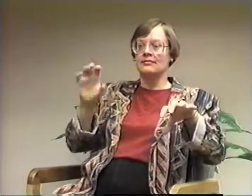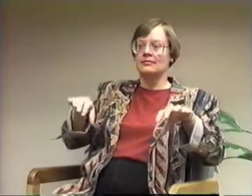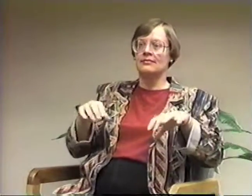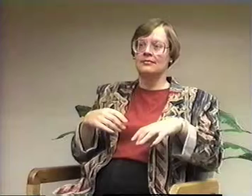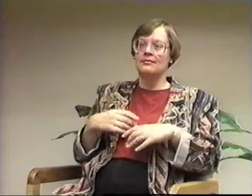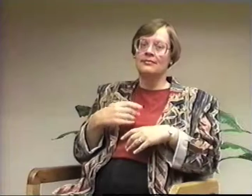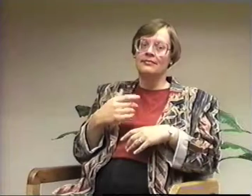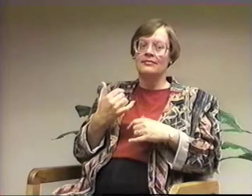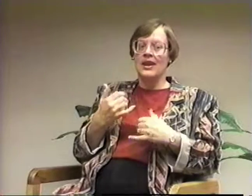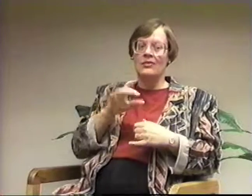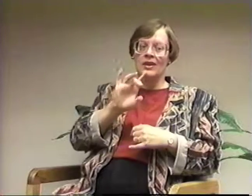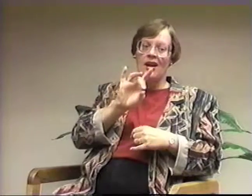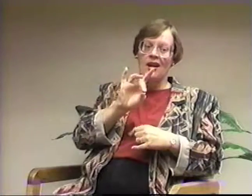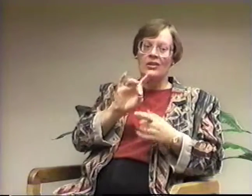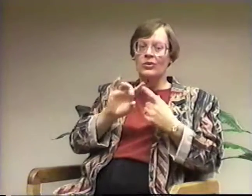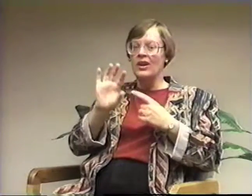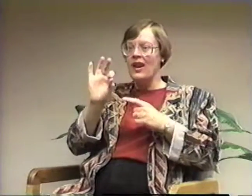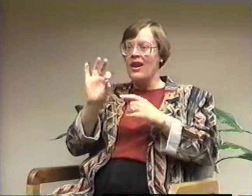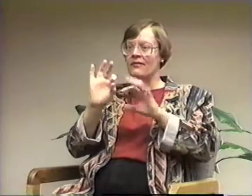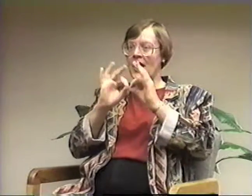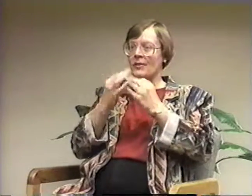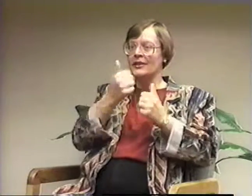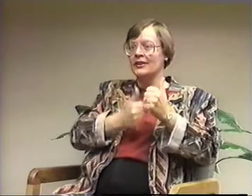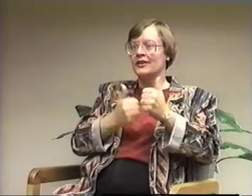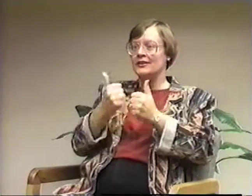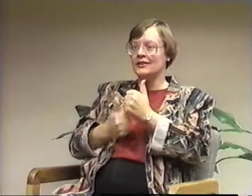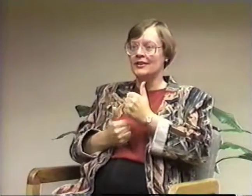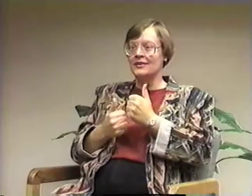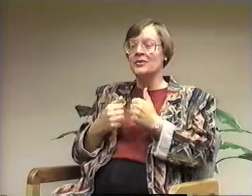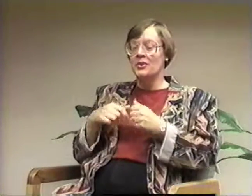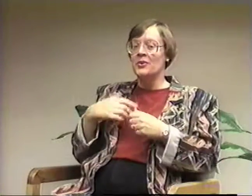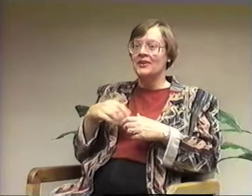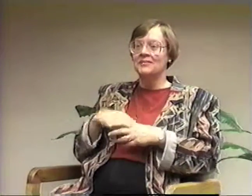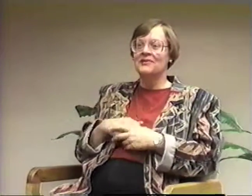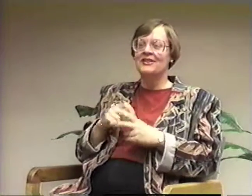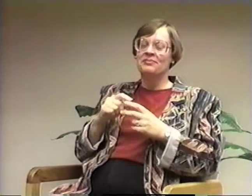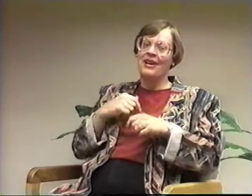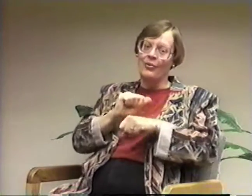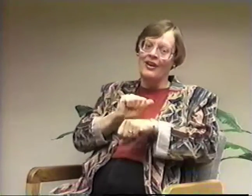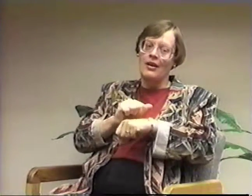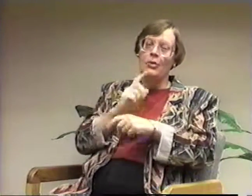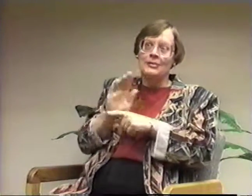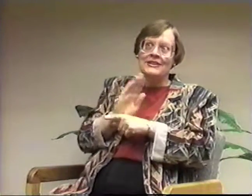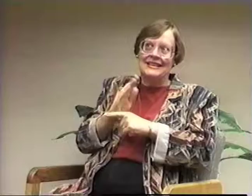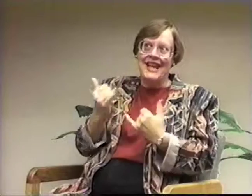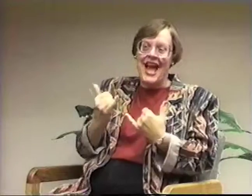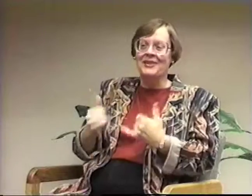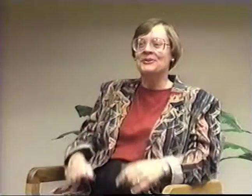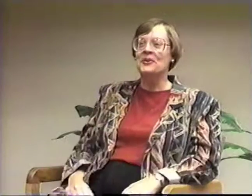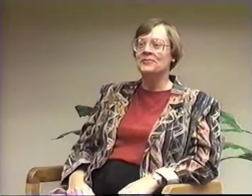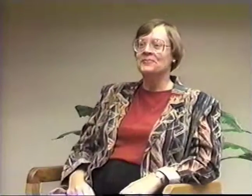There will be two separate groups with eight or nine in each group. Wow, it's going to be a lot of work.